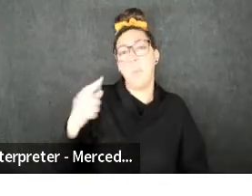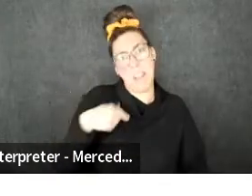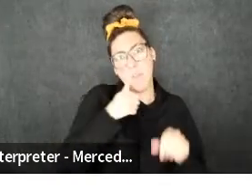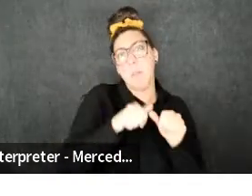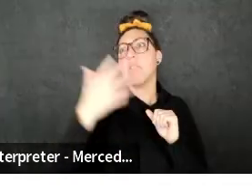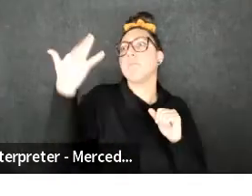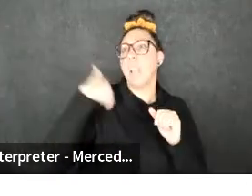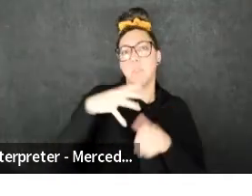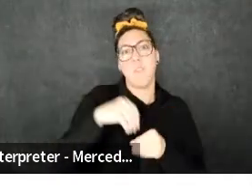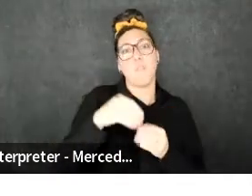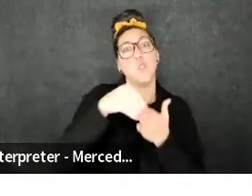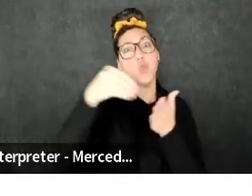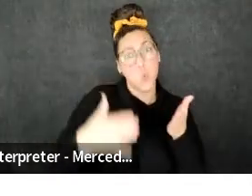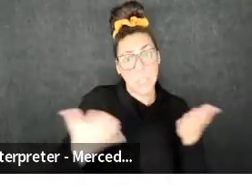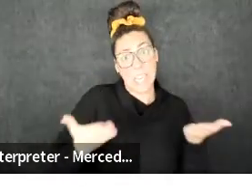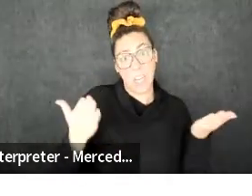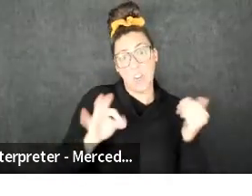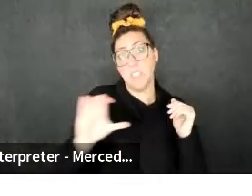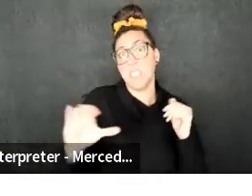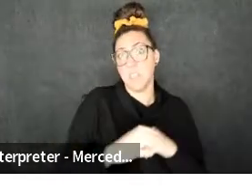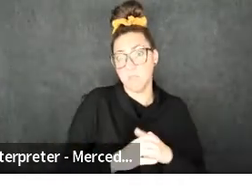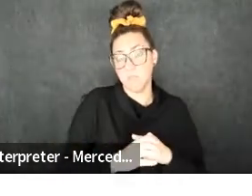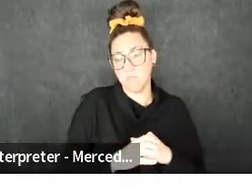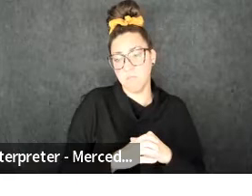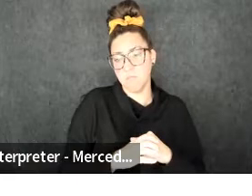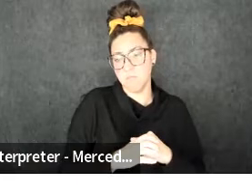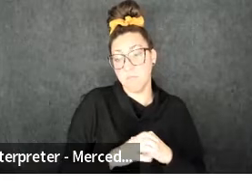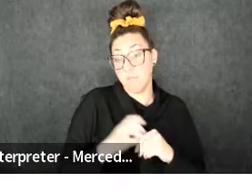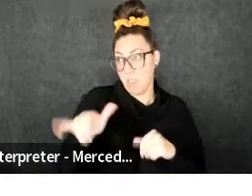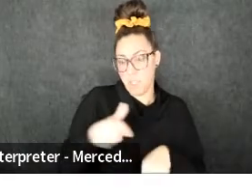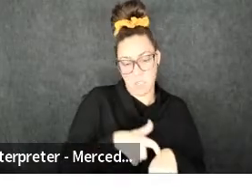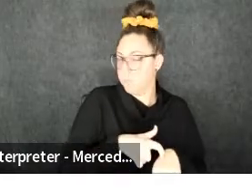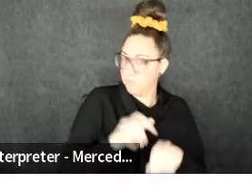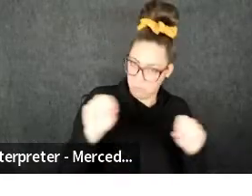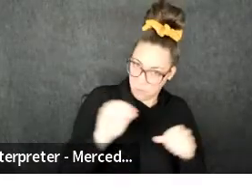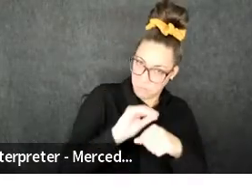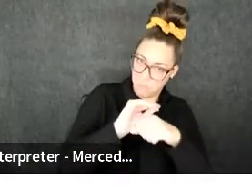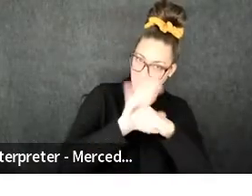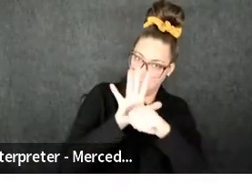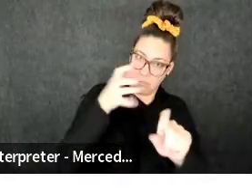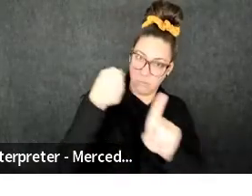City College and I was that time. There's no pandemic, but I was completely broke and broken.